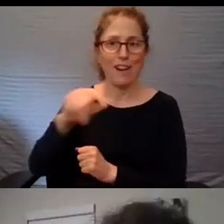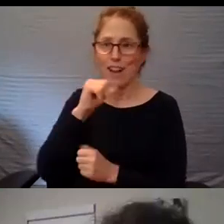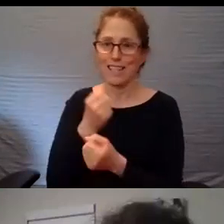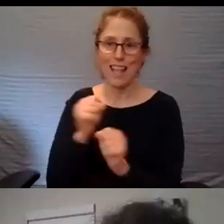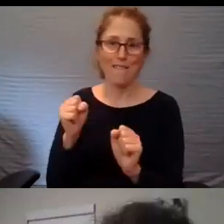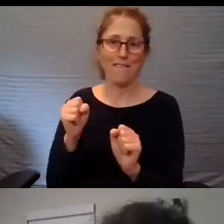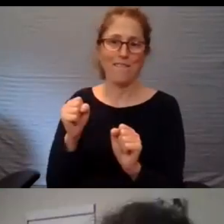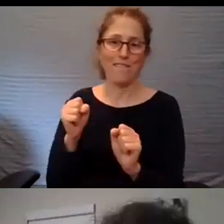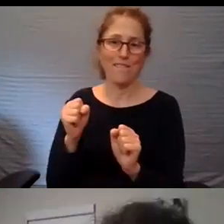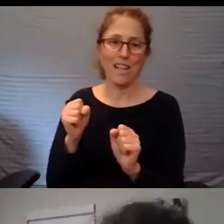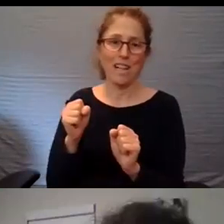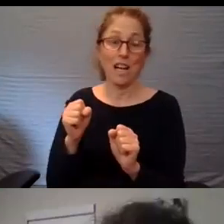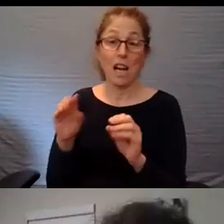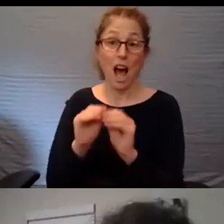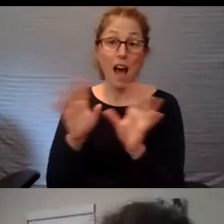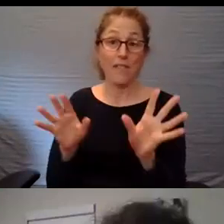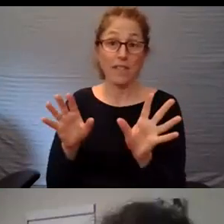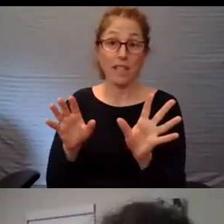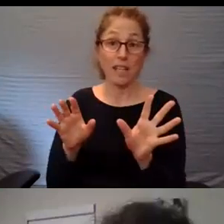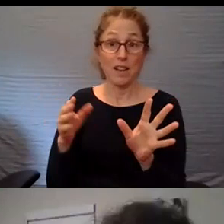And, obviously, there's ableism in that too.